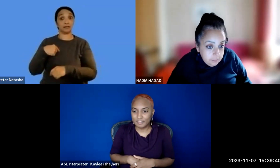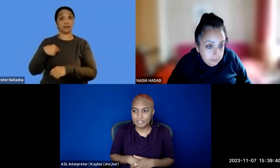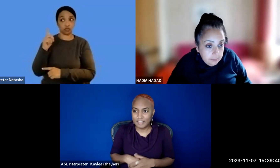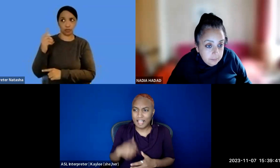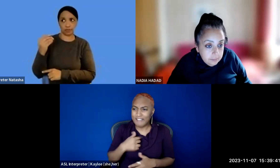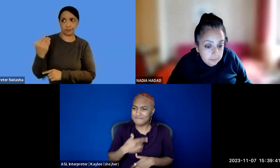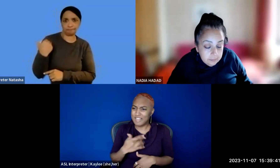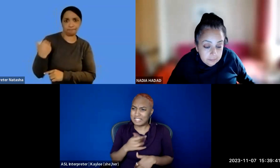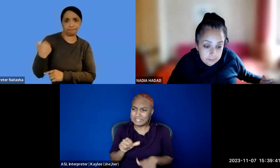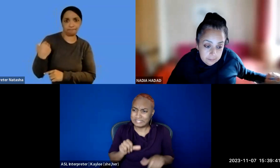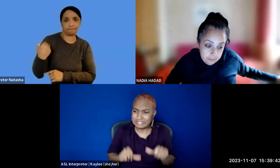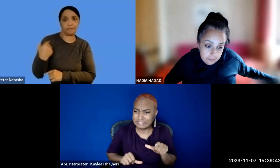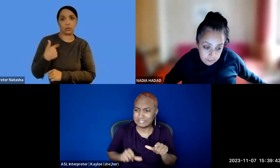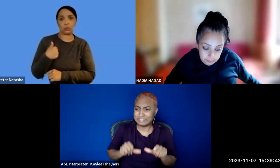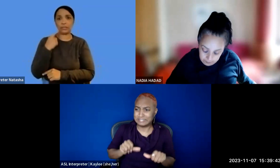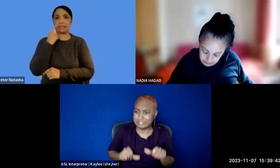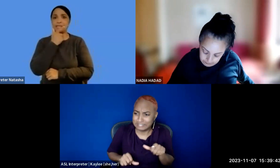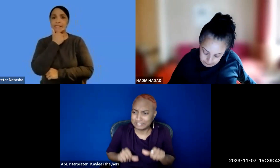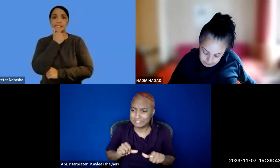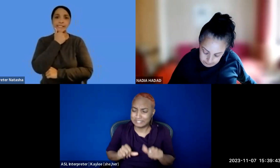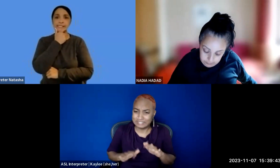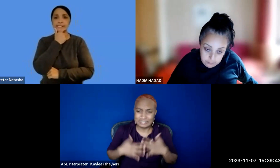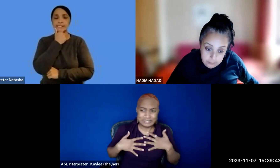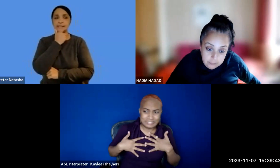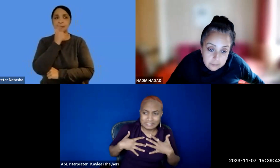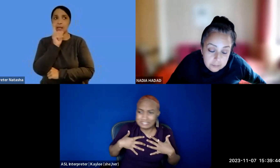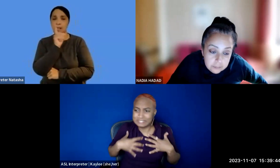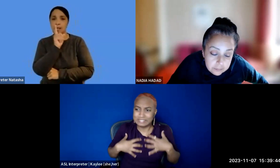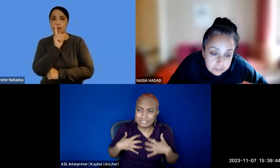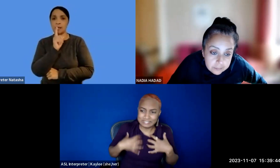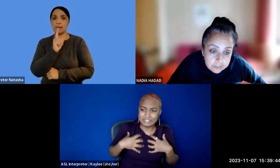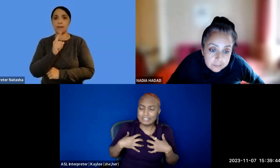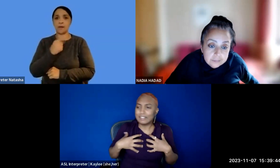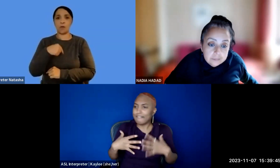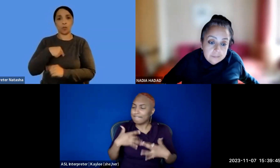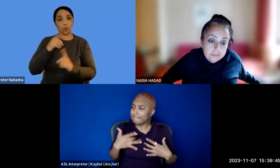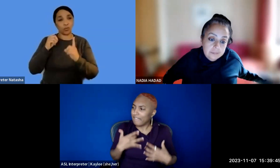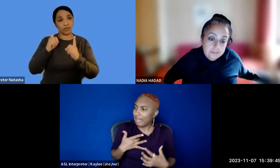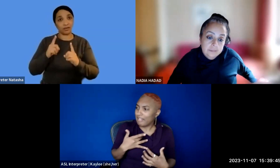because we think that there is still a lot to improve.